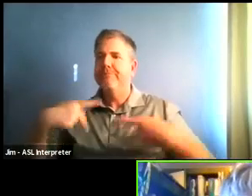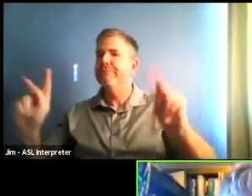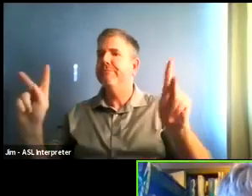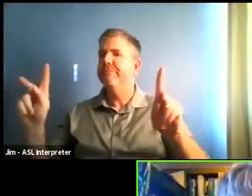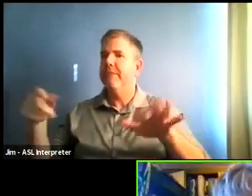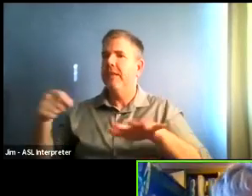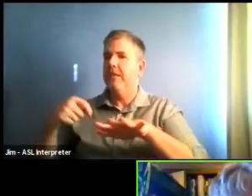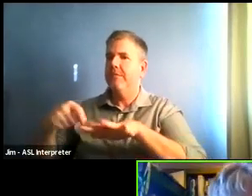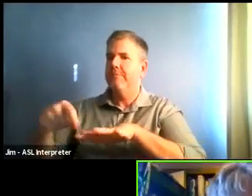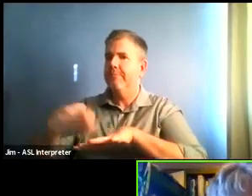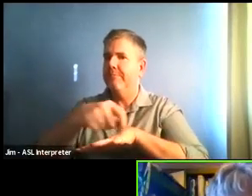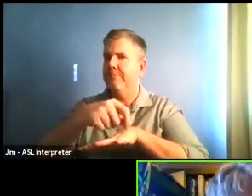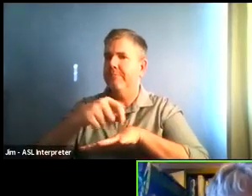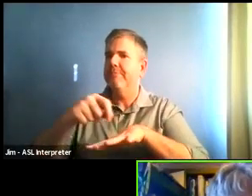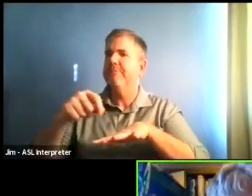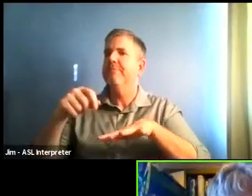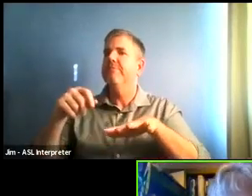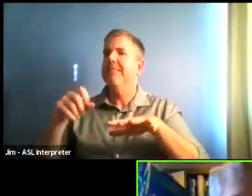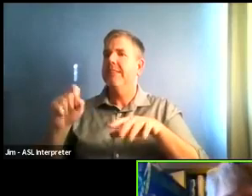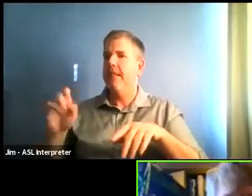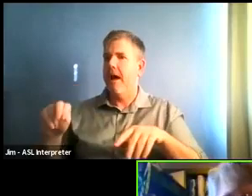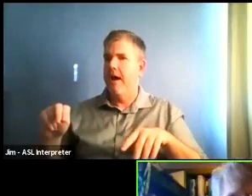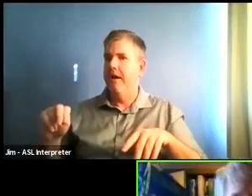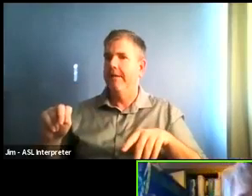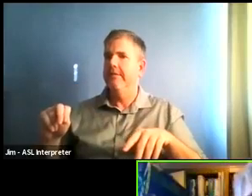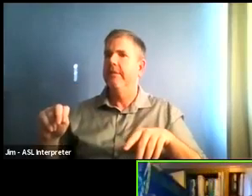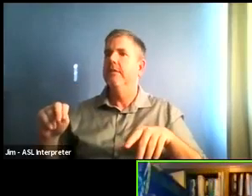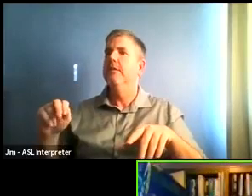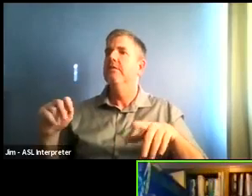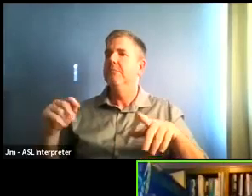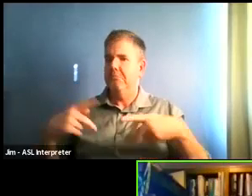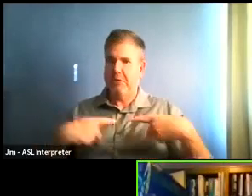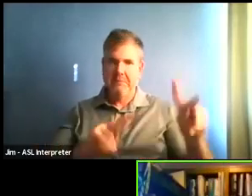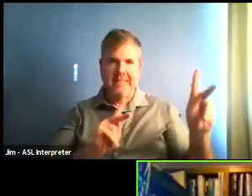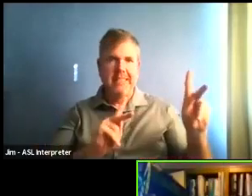status of gyms being permitted to open indoors?